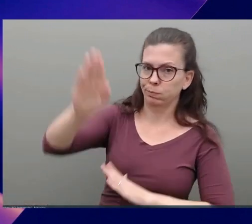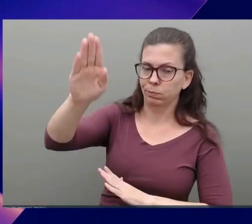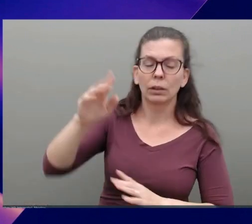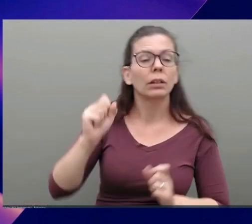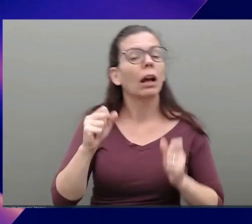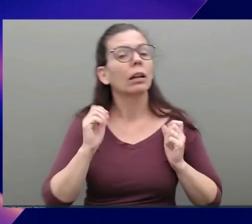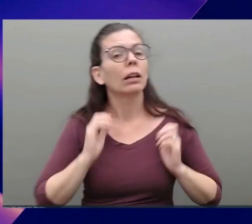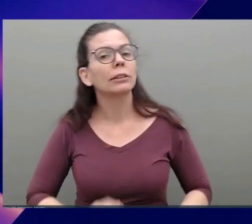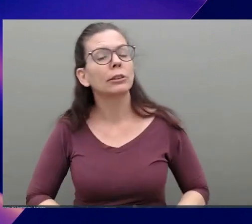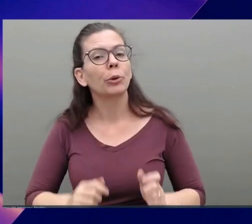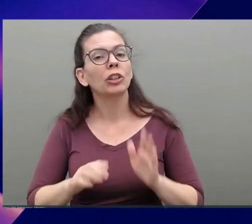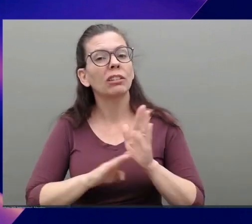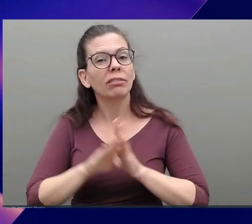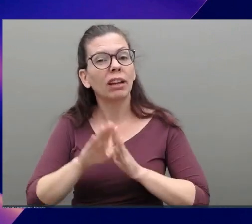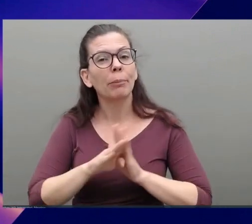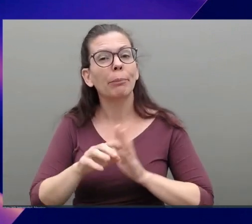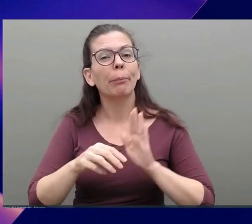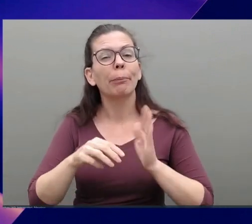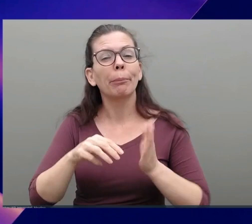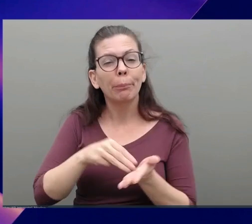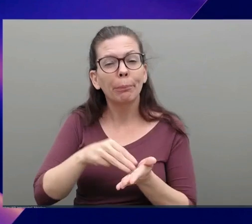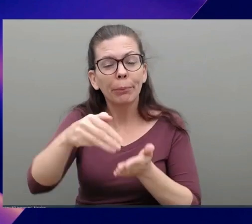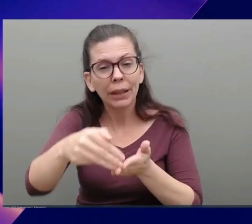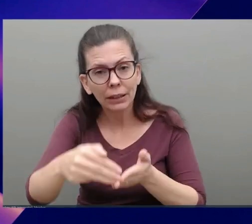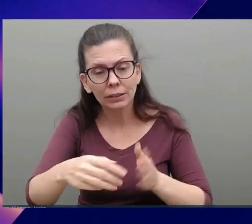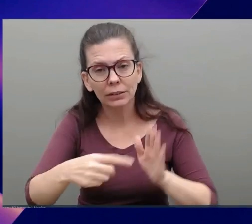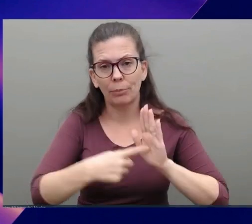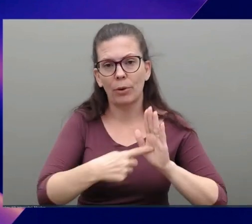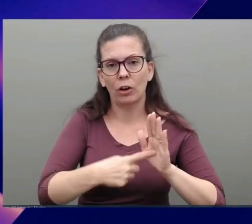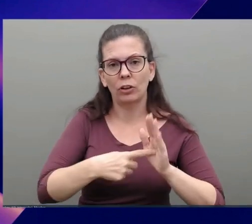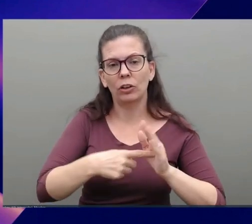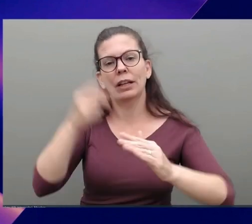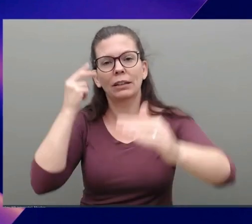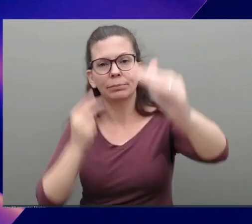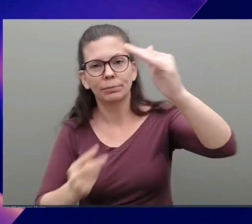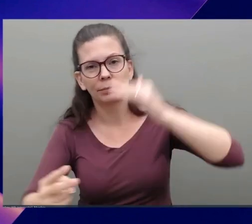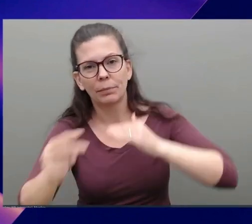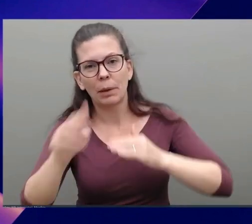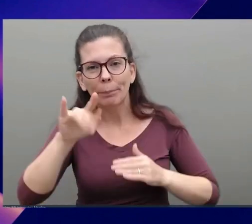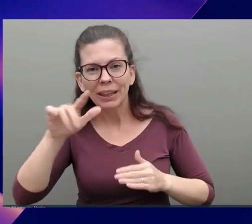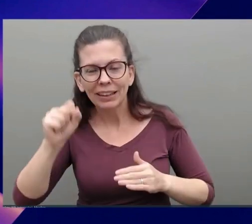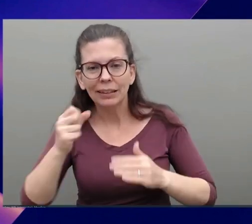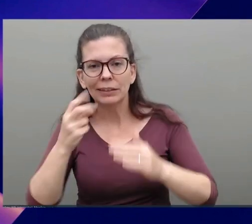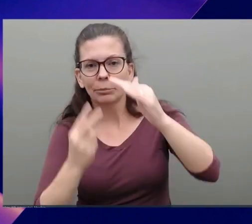and calling hundreds of billions of prediction per month. Like, we have customers